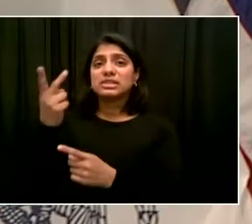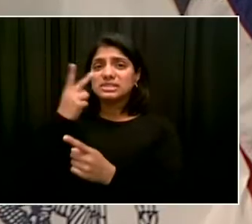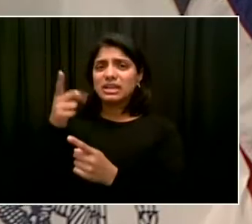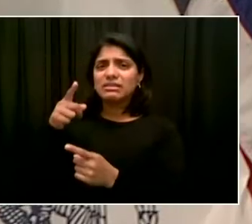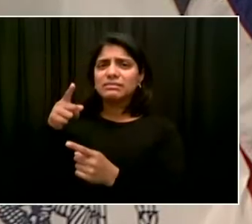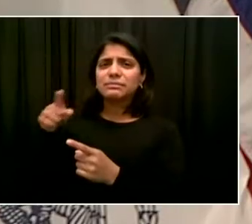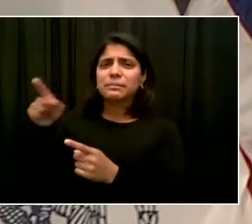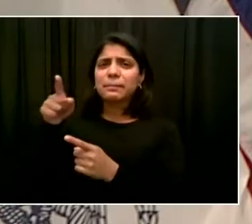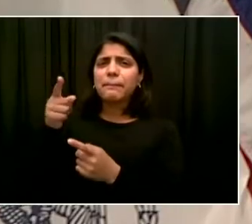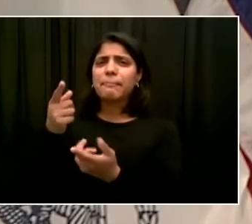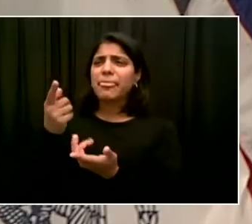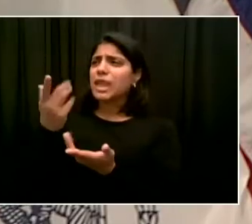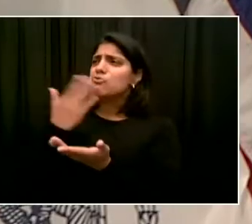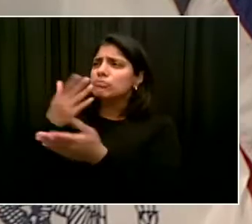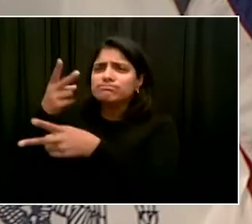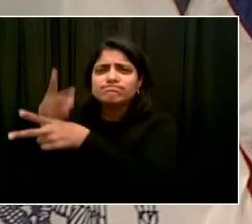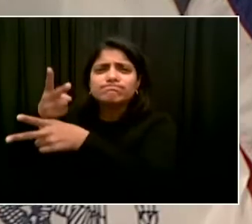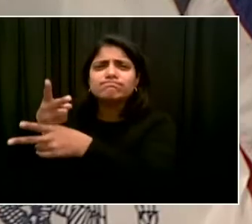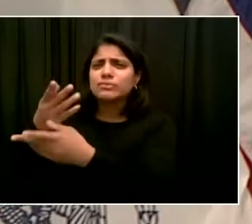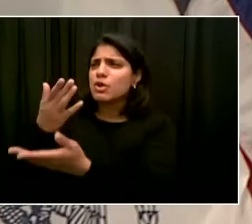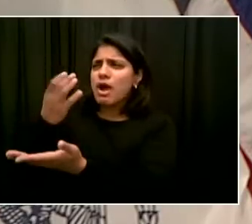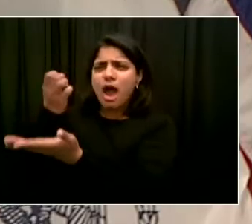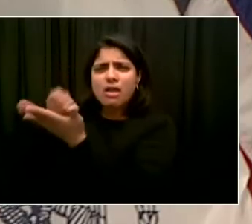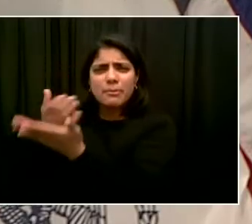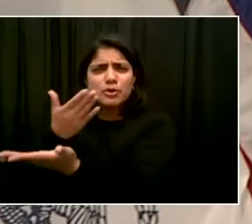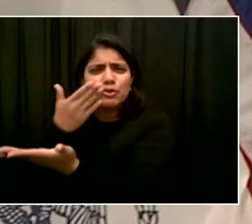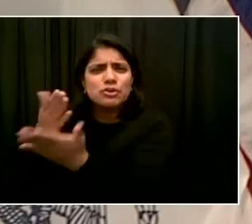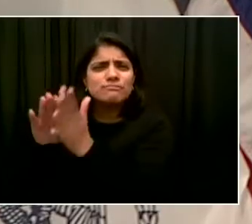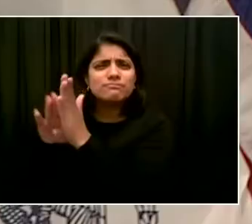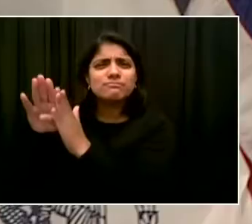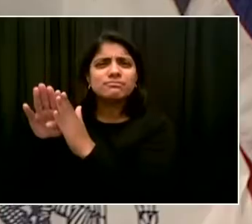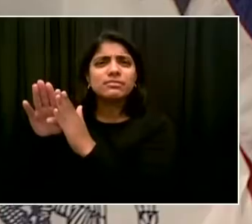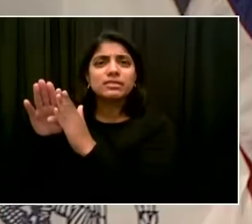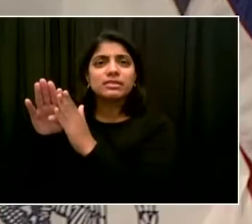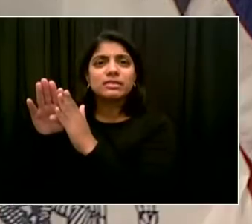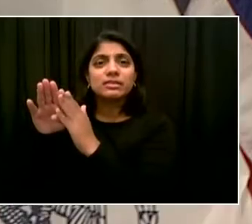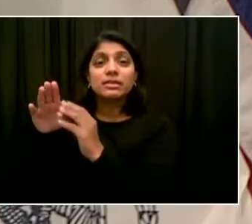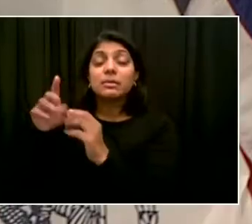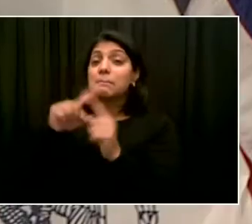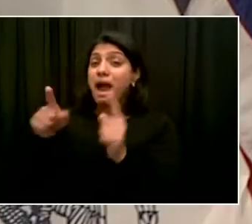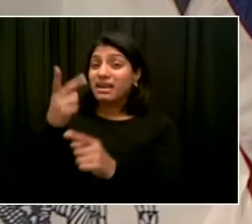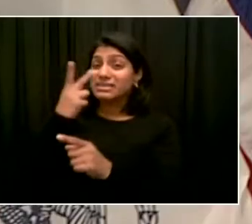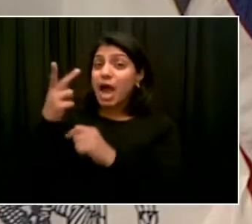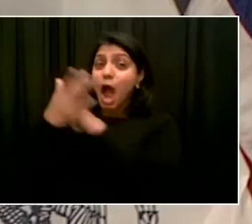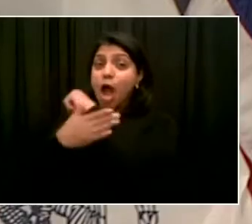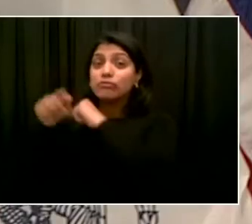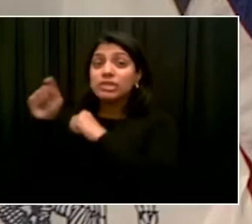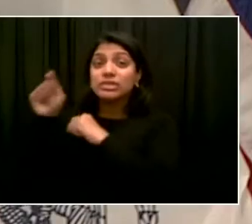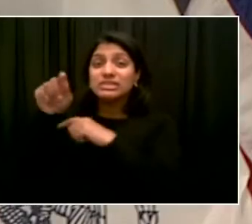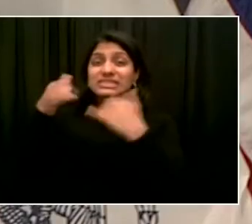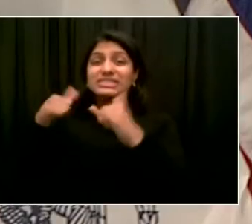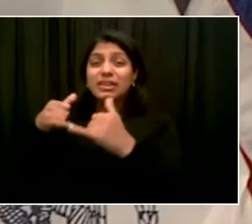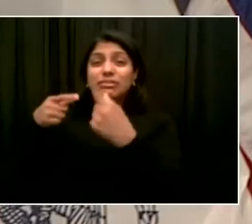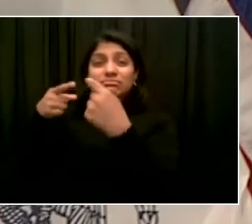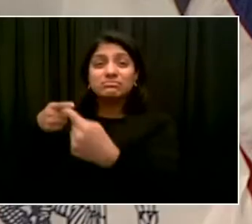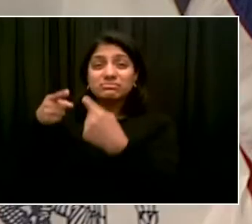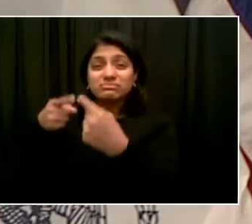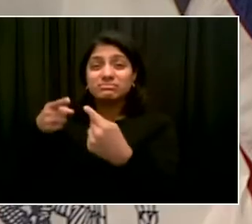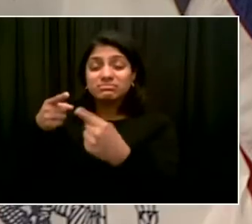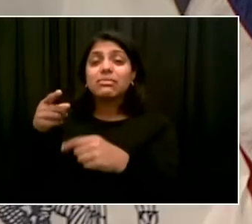SYSTEMS, STRONG ECONOMIES AND YET THEY ARE GOING THROUGH RIGHT NOW.